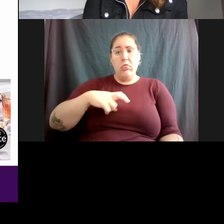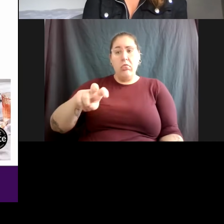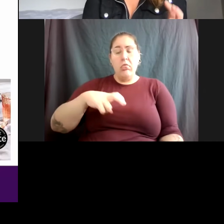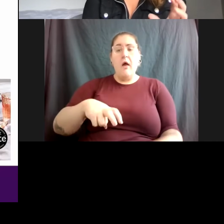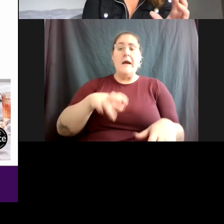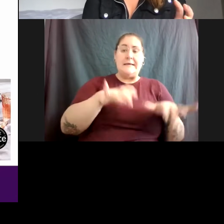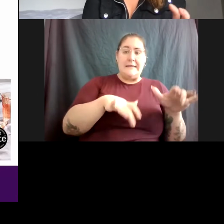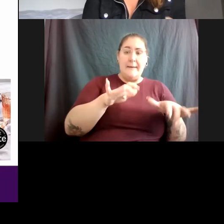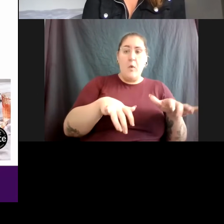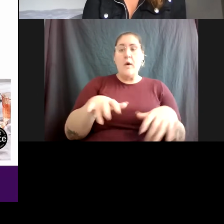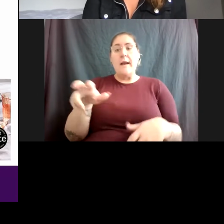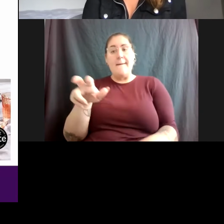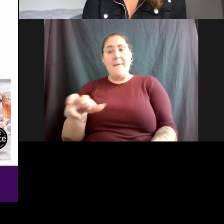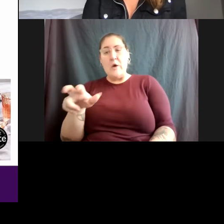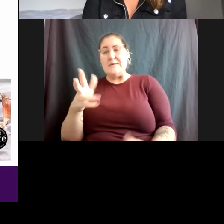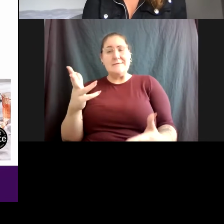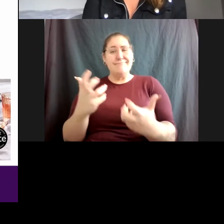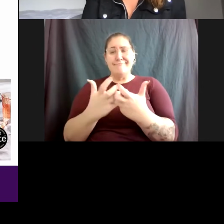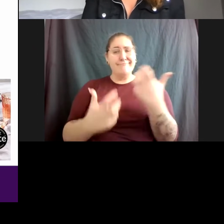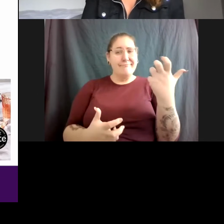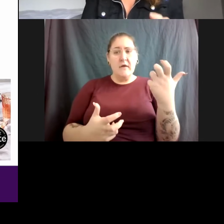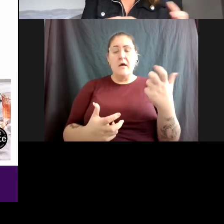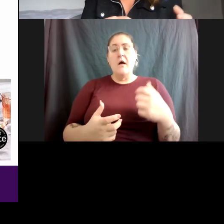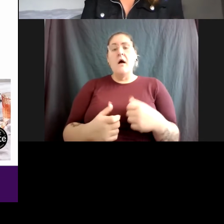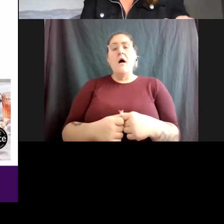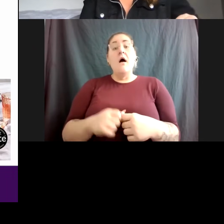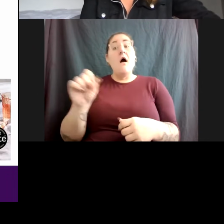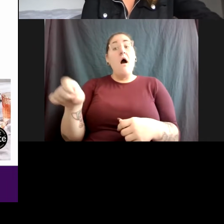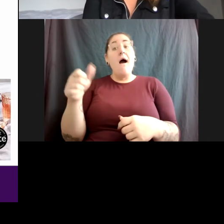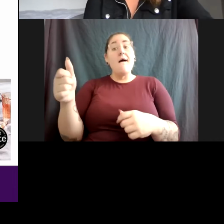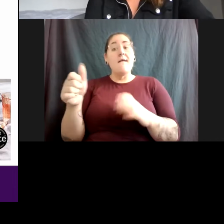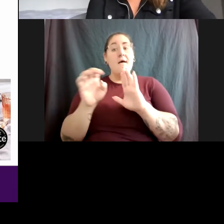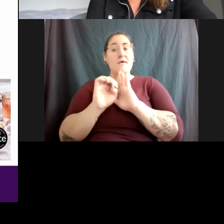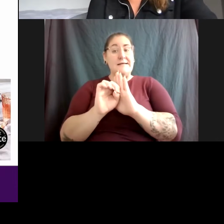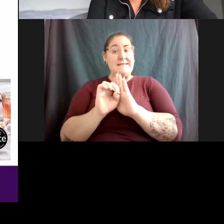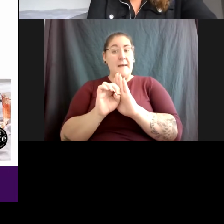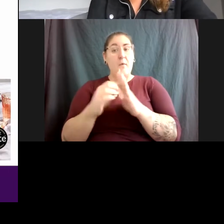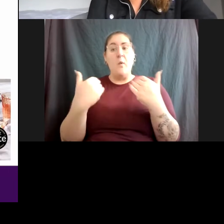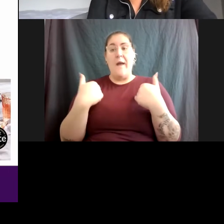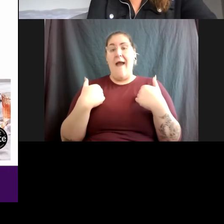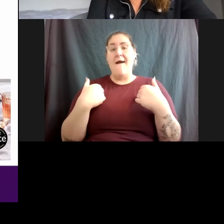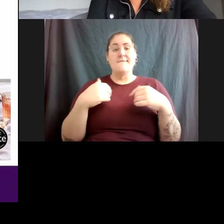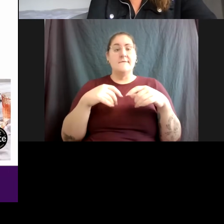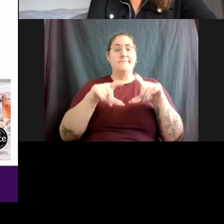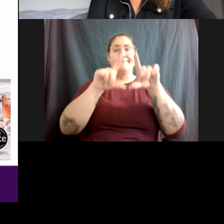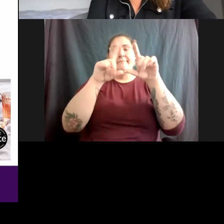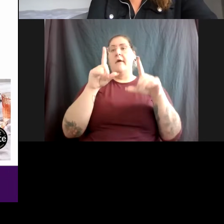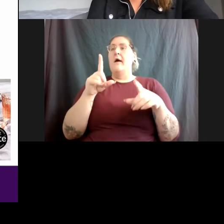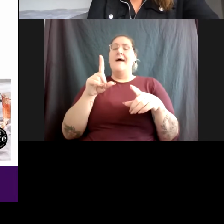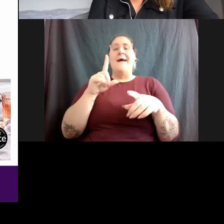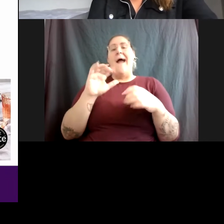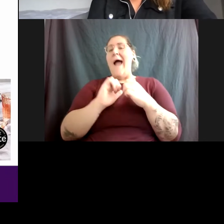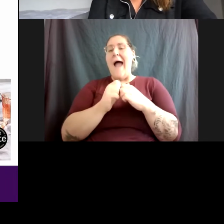is here, where we have a website with the main navigation is at the top. When I